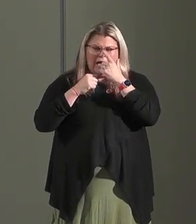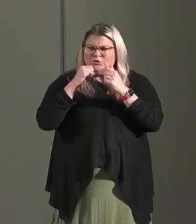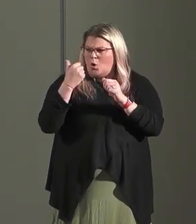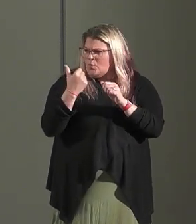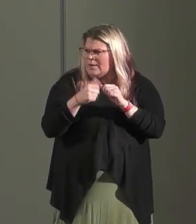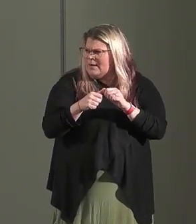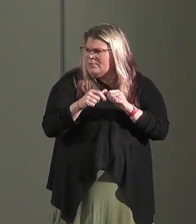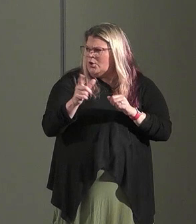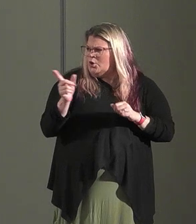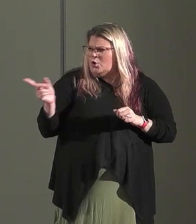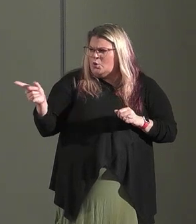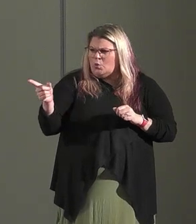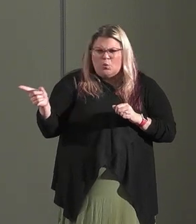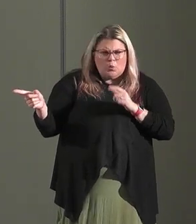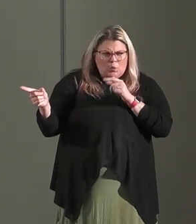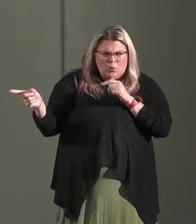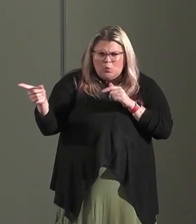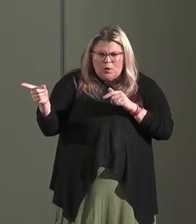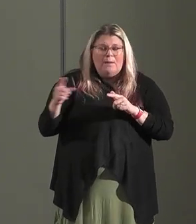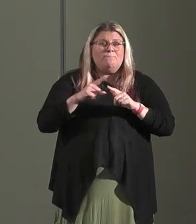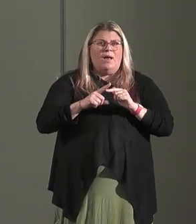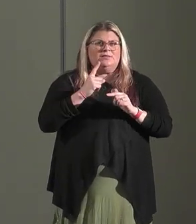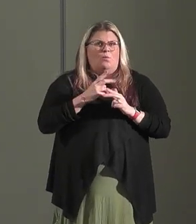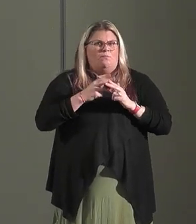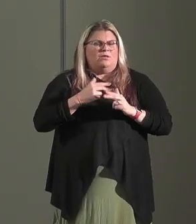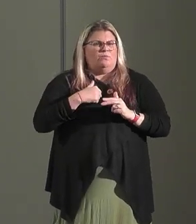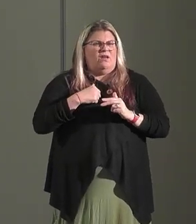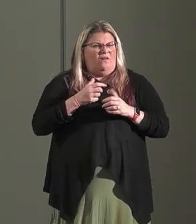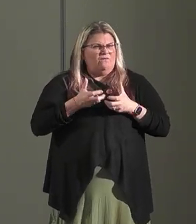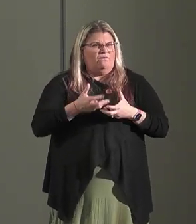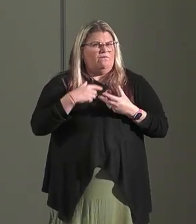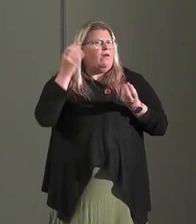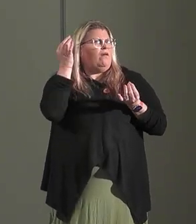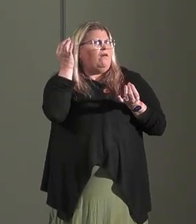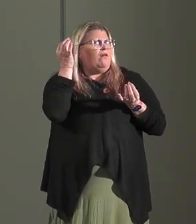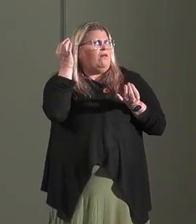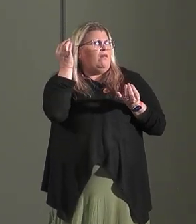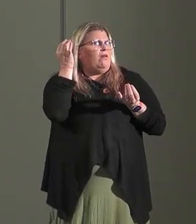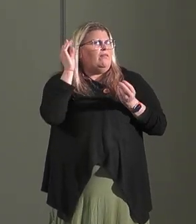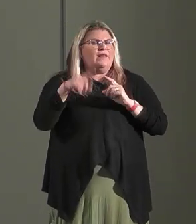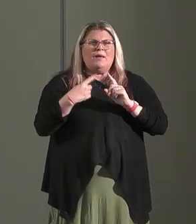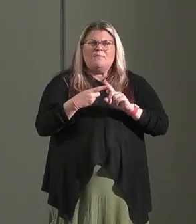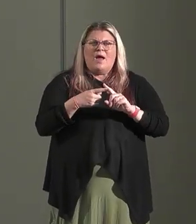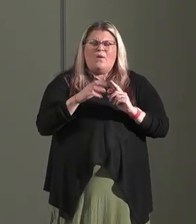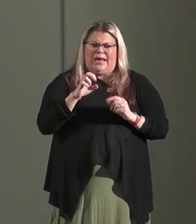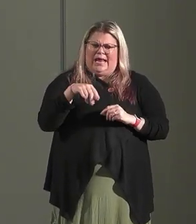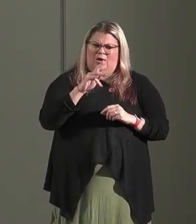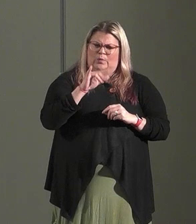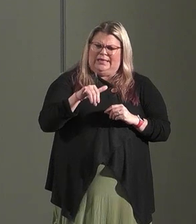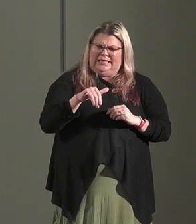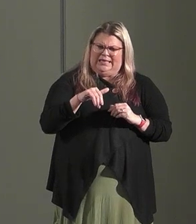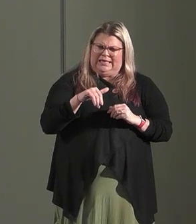was Jennifer or Tiffany that mentioned something that got me thinking about equity approach is,